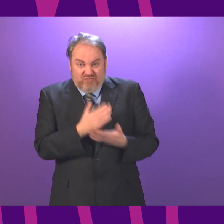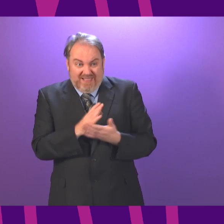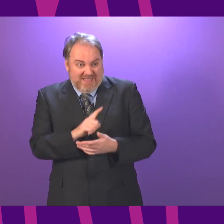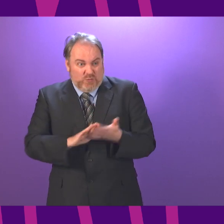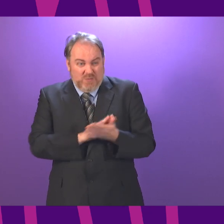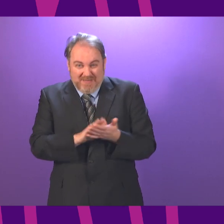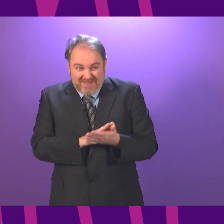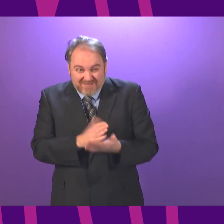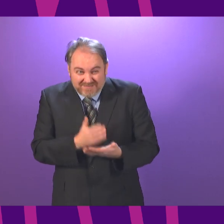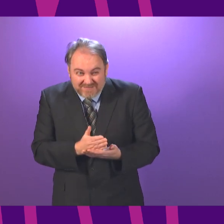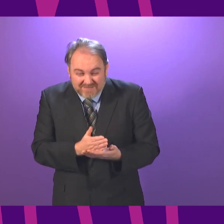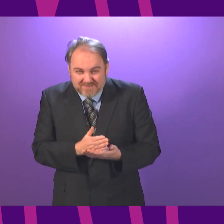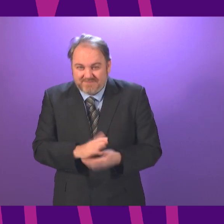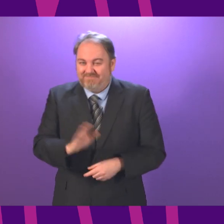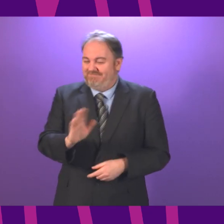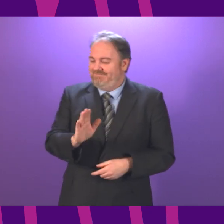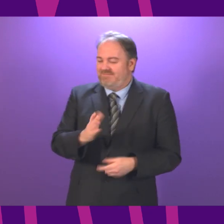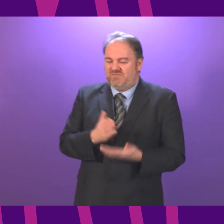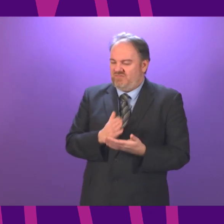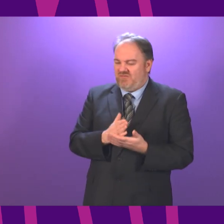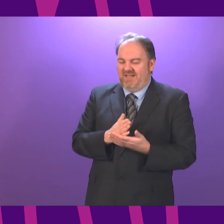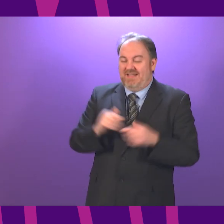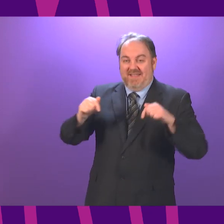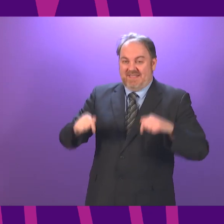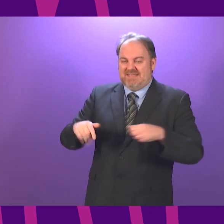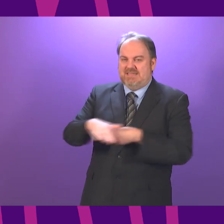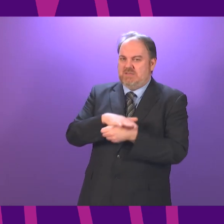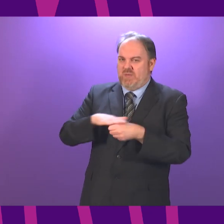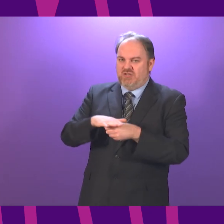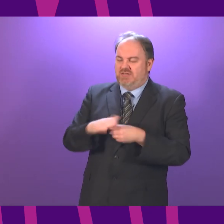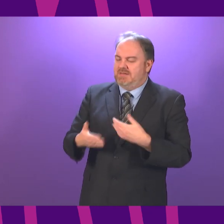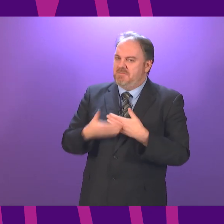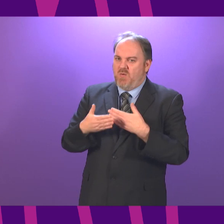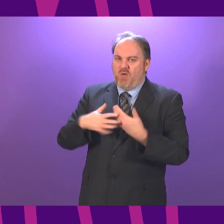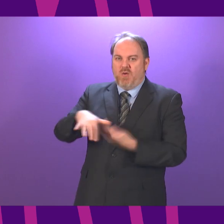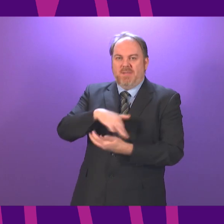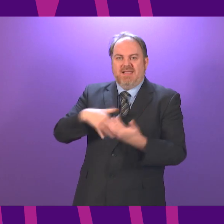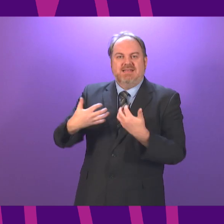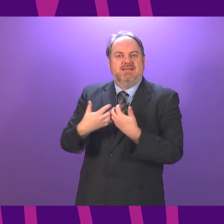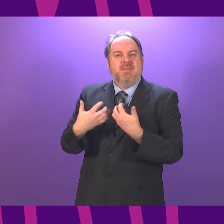It is about a really important and complex supply chain in which everyone is working